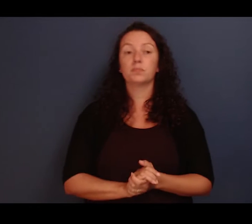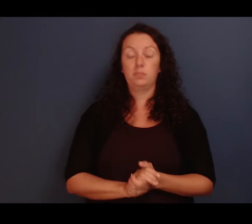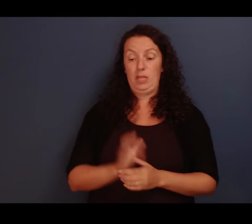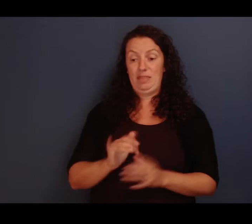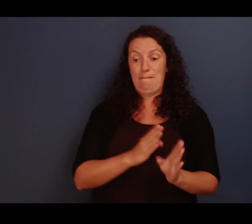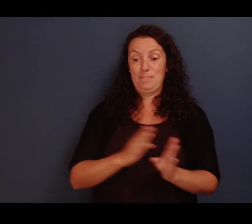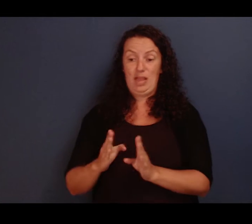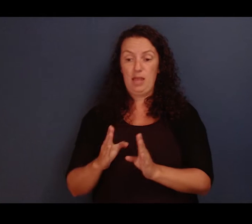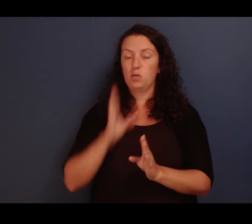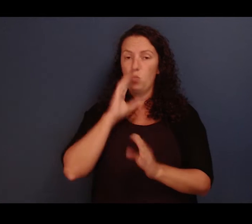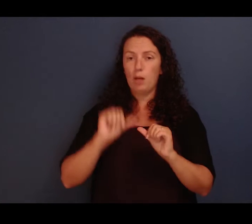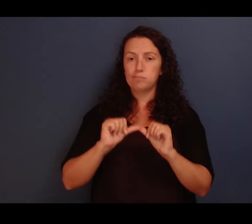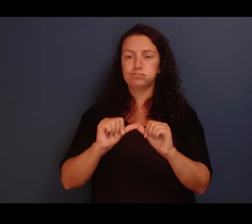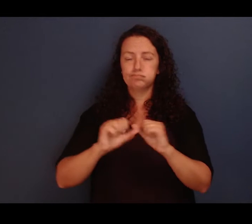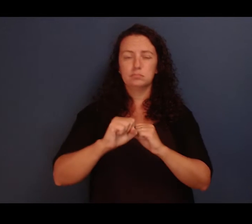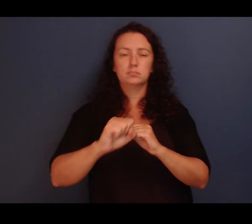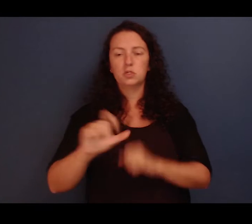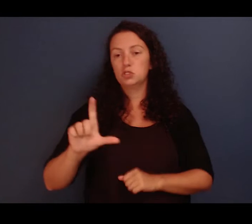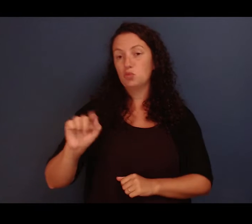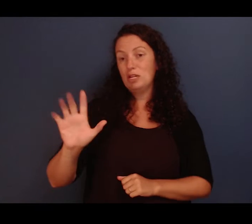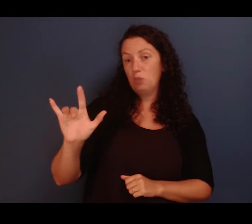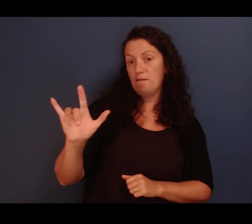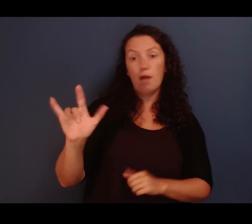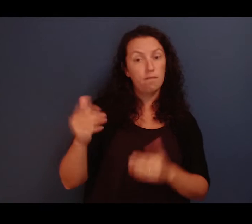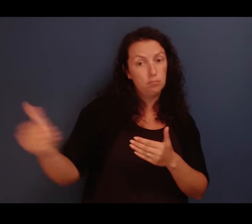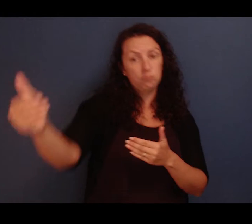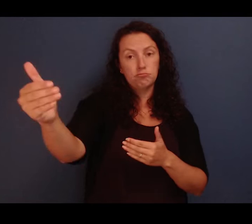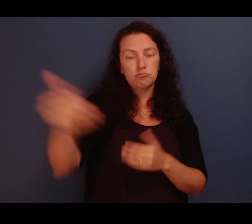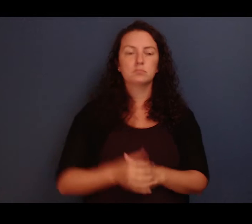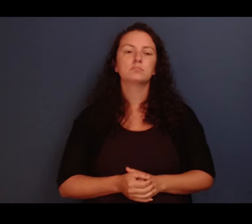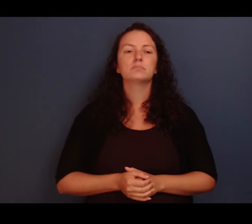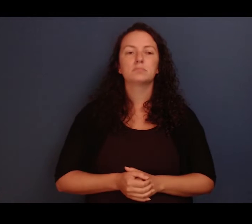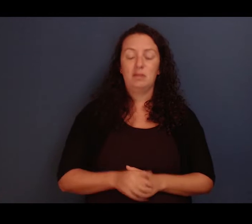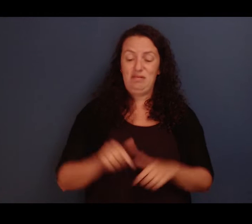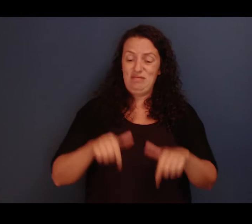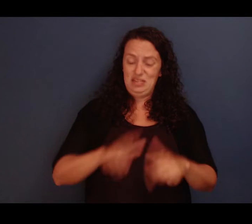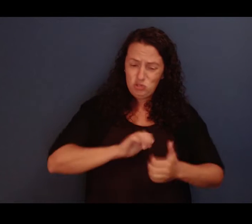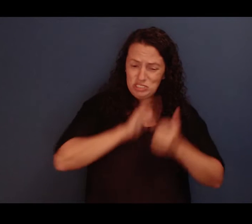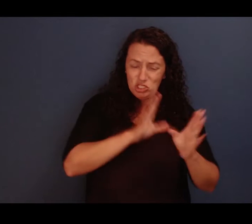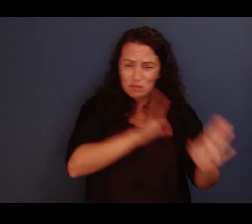This plan extends to 2025 and beyond. What makes this strategic planning process so exciting